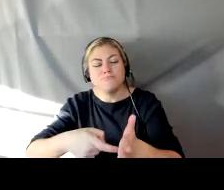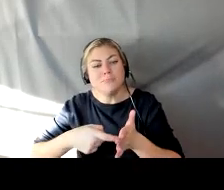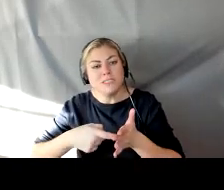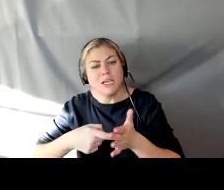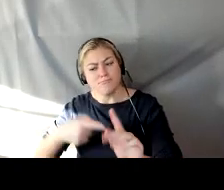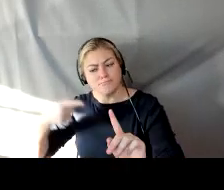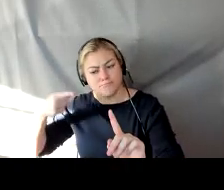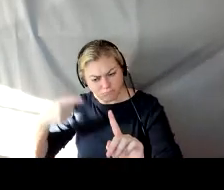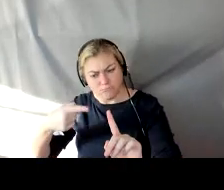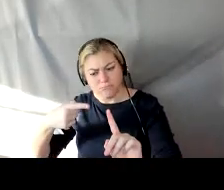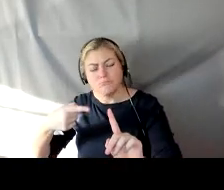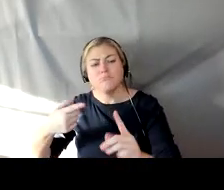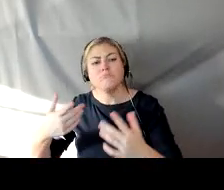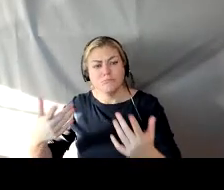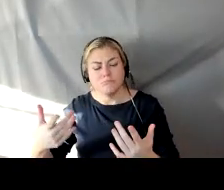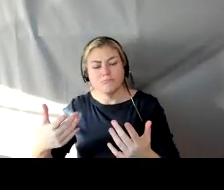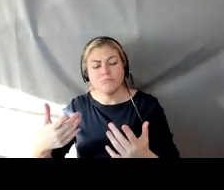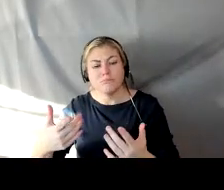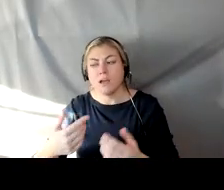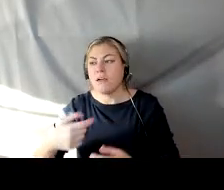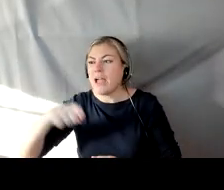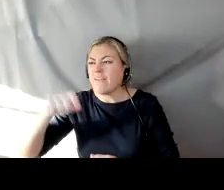There has to be something to see and feel and do there.